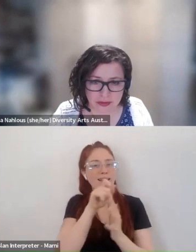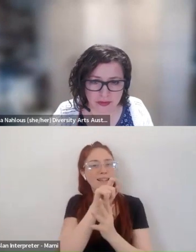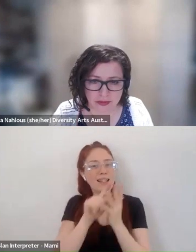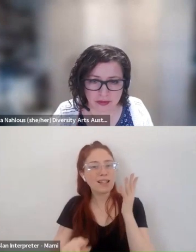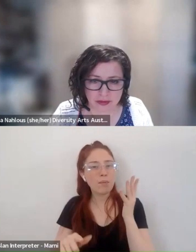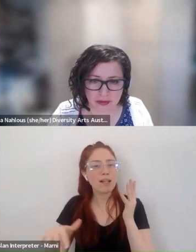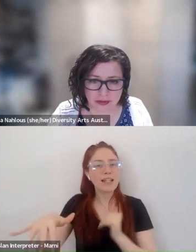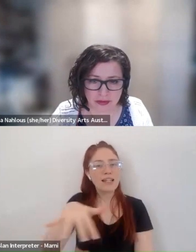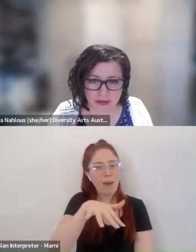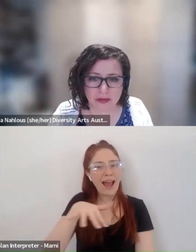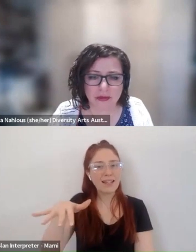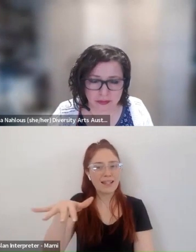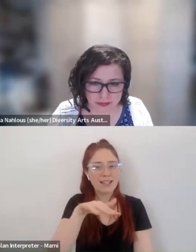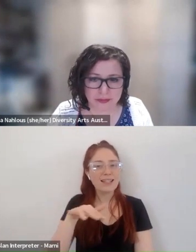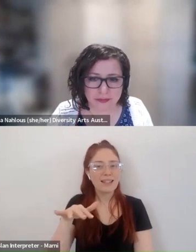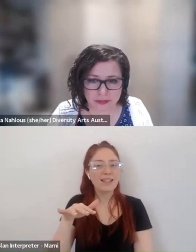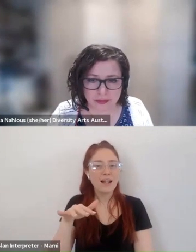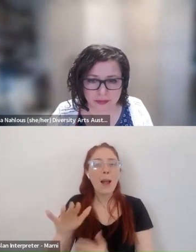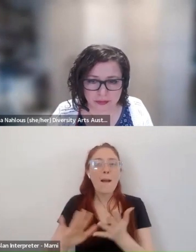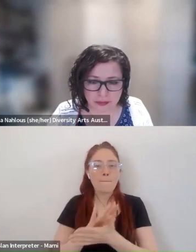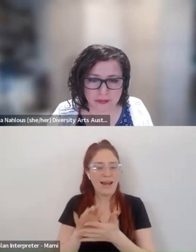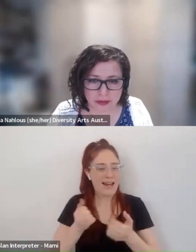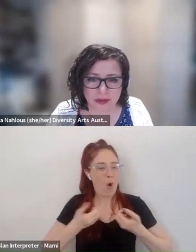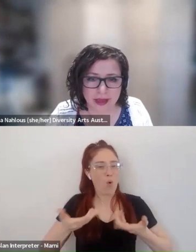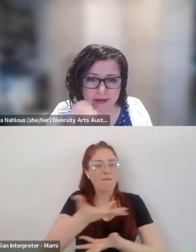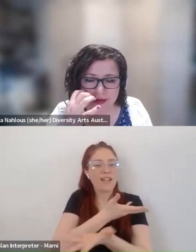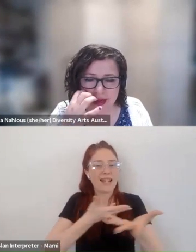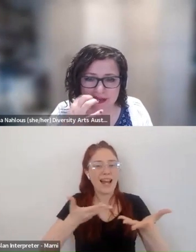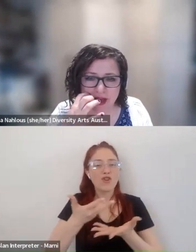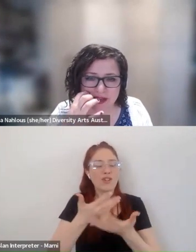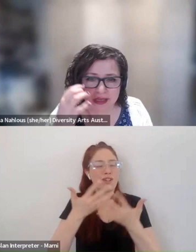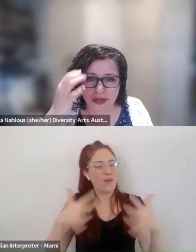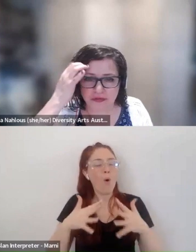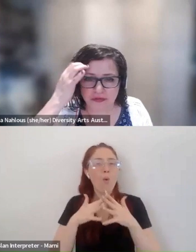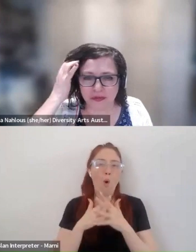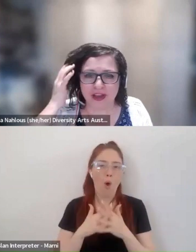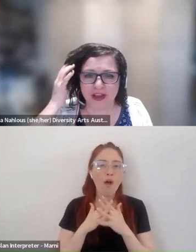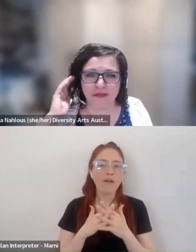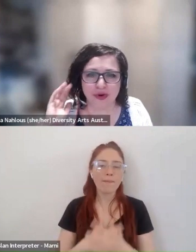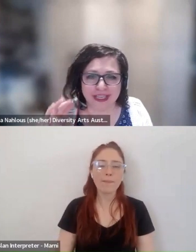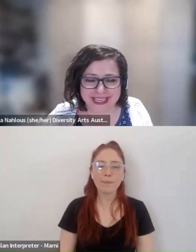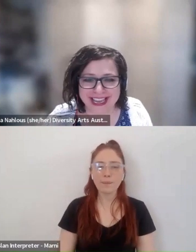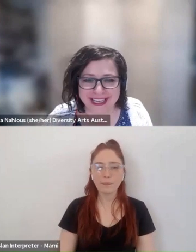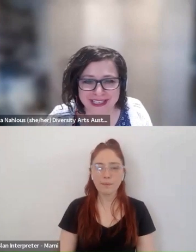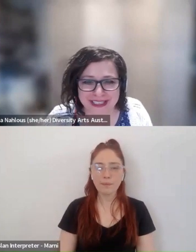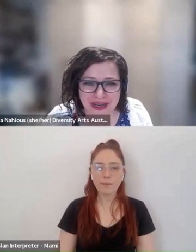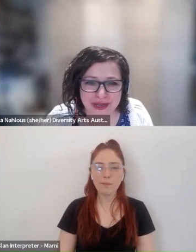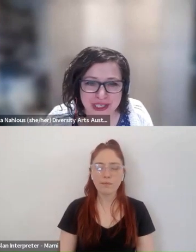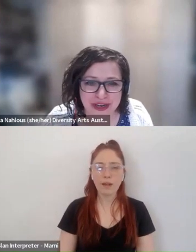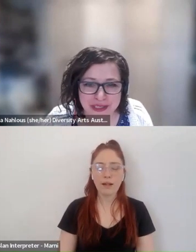rich and useful. And I think you've kind of more or less answered the question I was